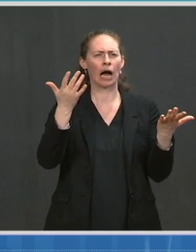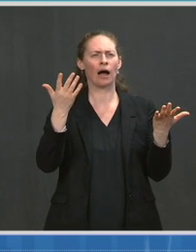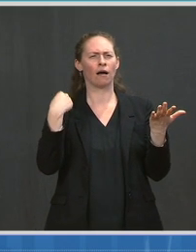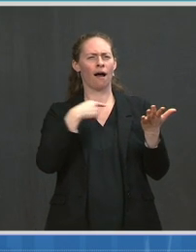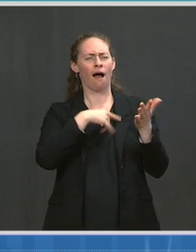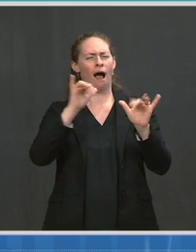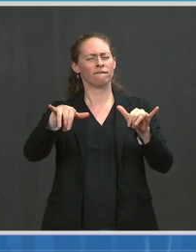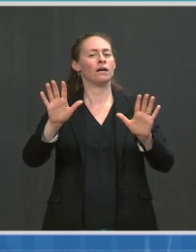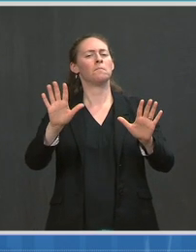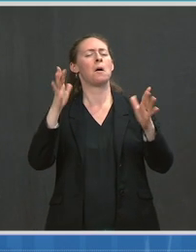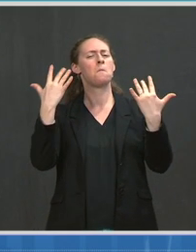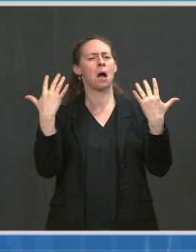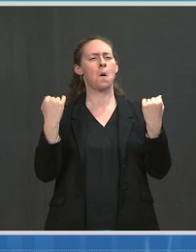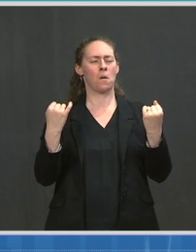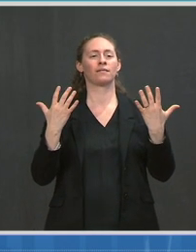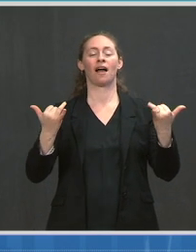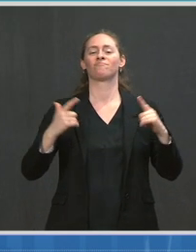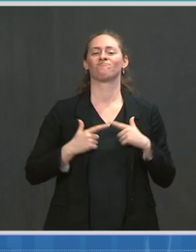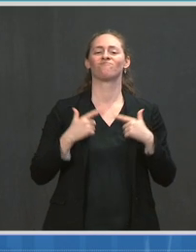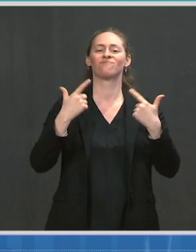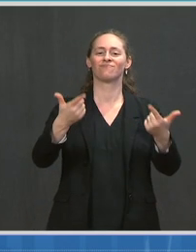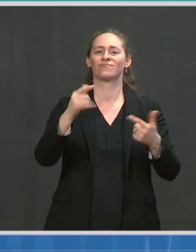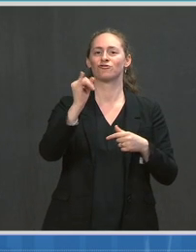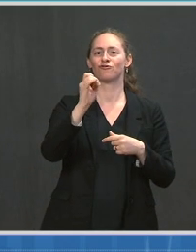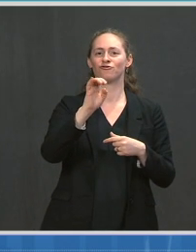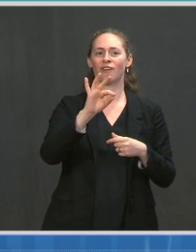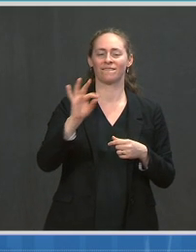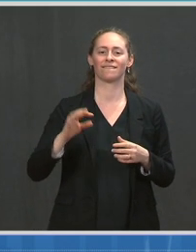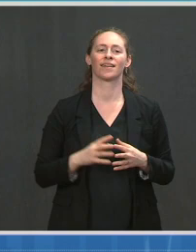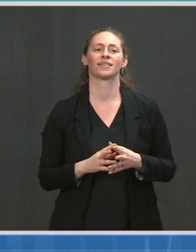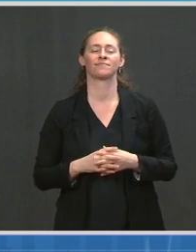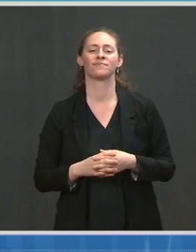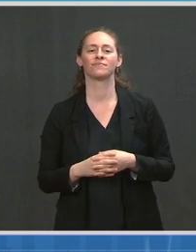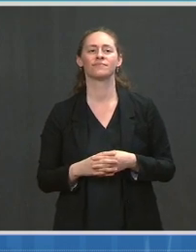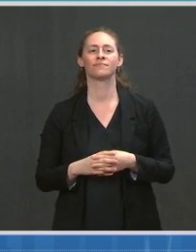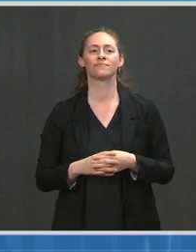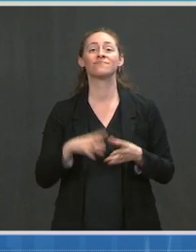Mr. Zients: Well thank you Dr. Fauci. Thank you Dr. Walensky. Let's go ahead and open it up for a few questions.